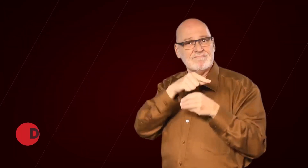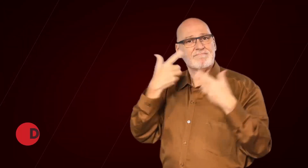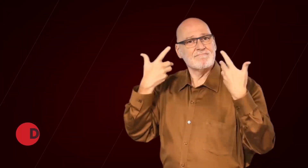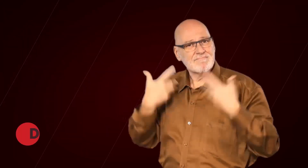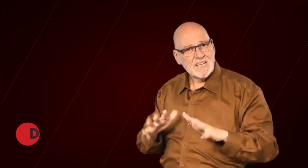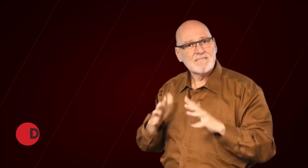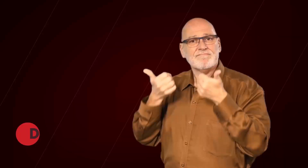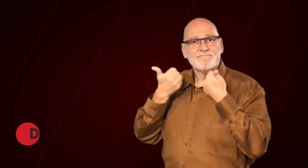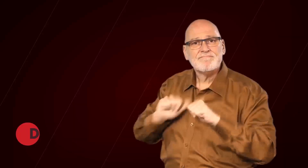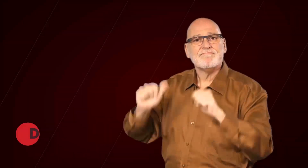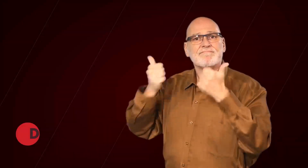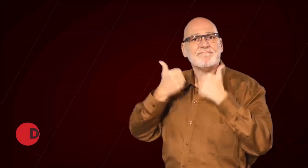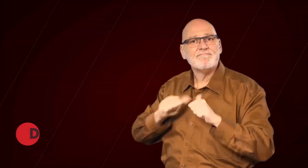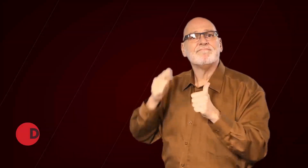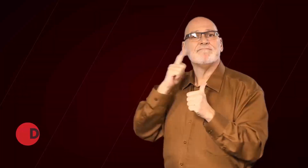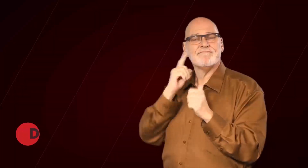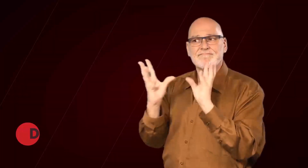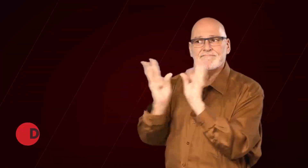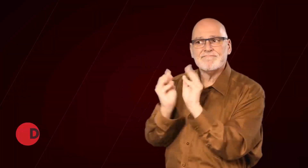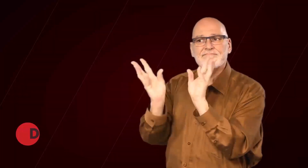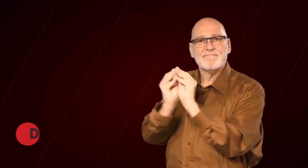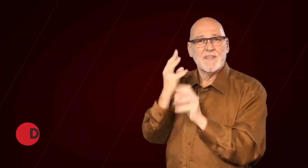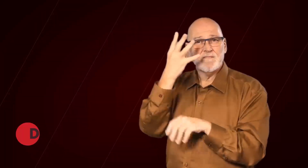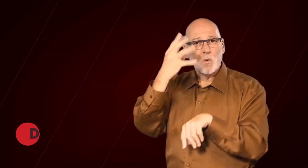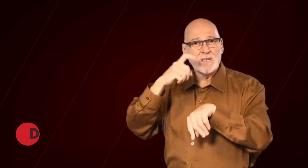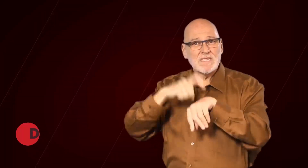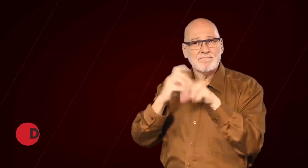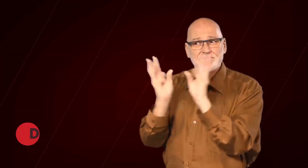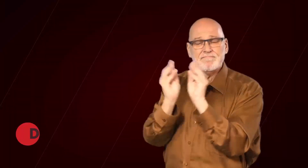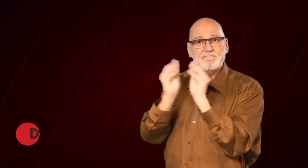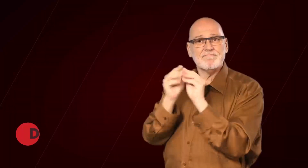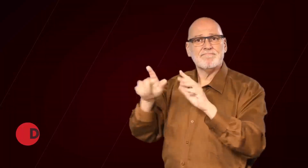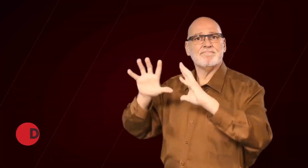attempted four meditation sessions